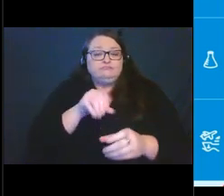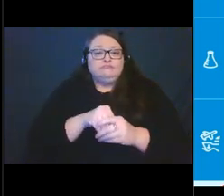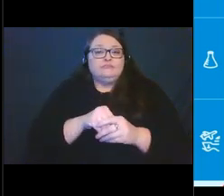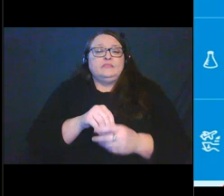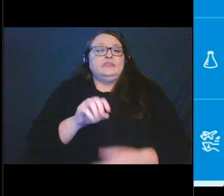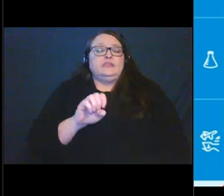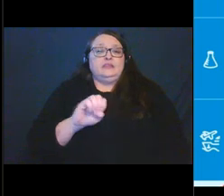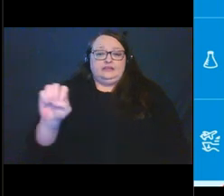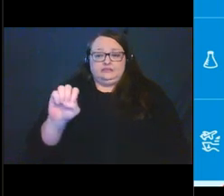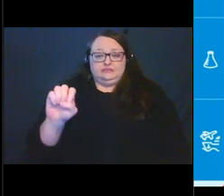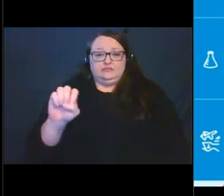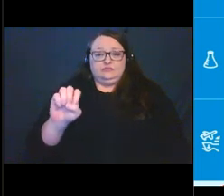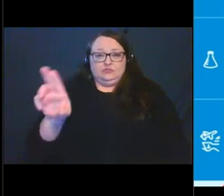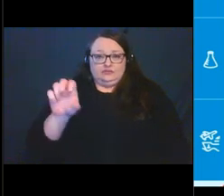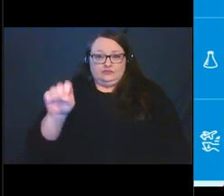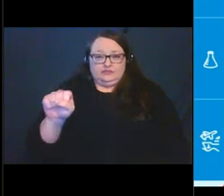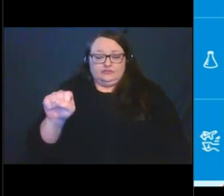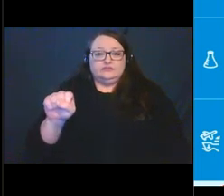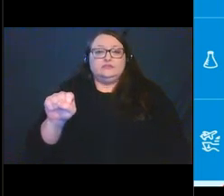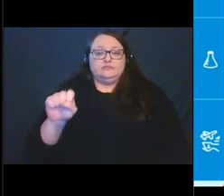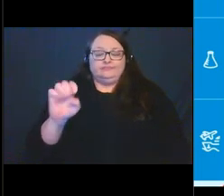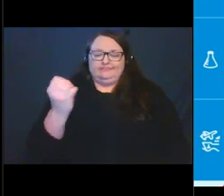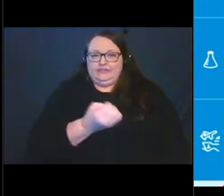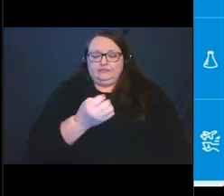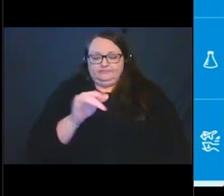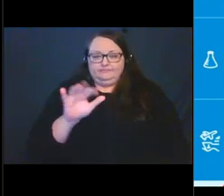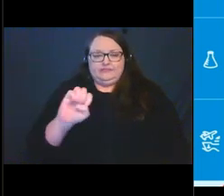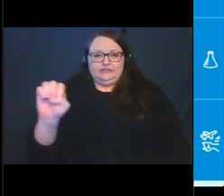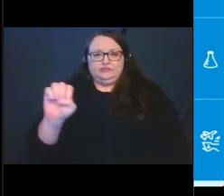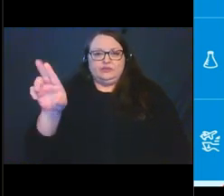there is strong evidence to support the 100th meridian as a natural divide between the humid